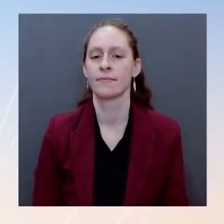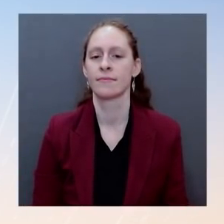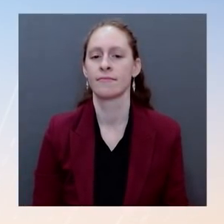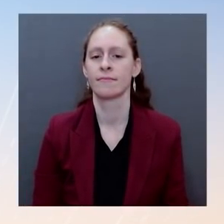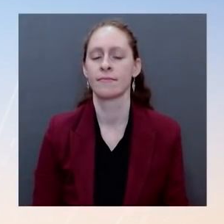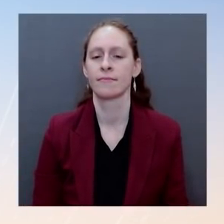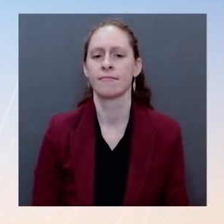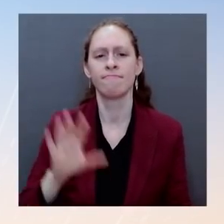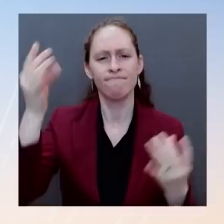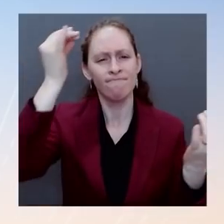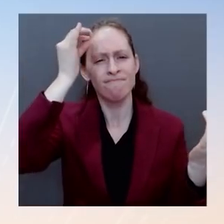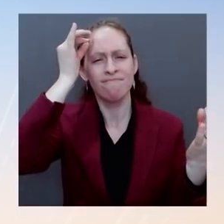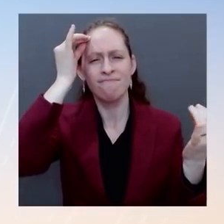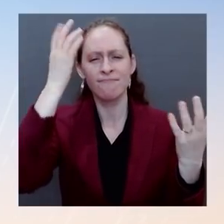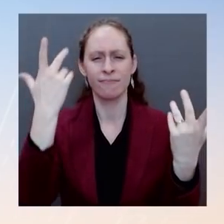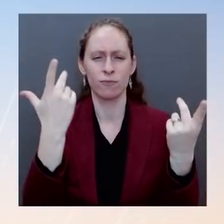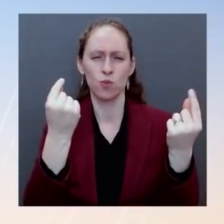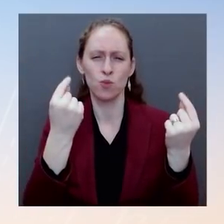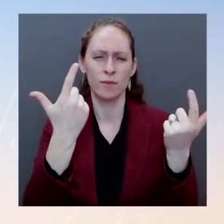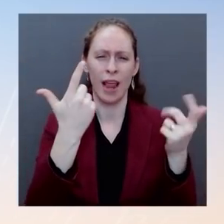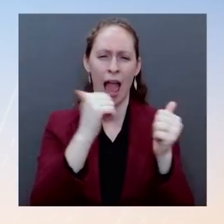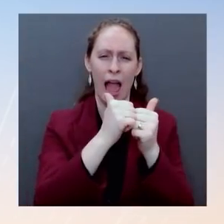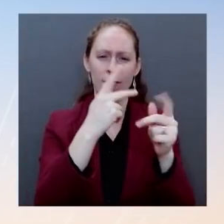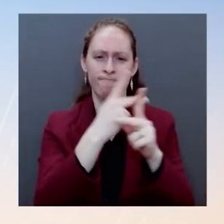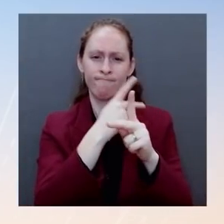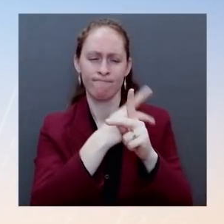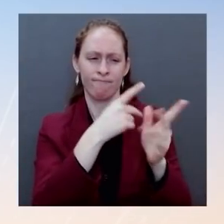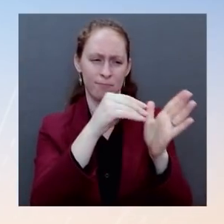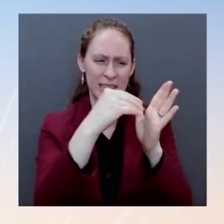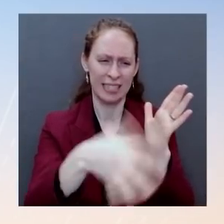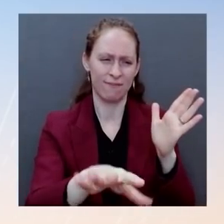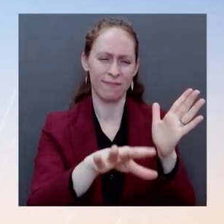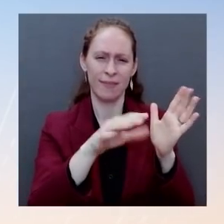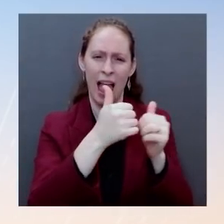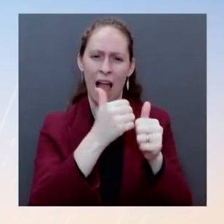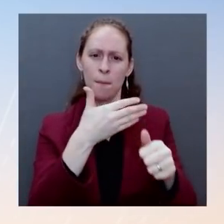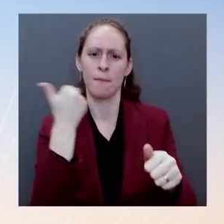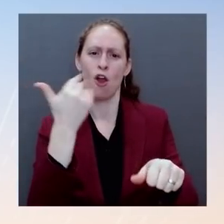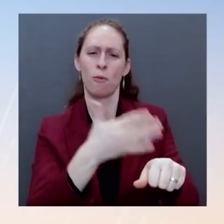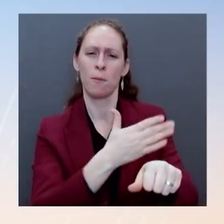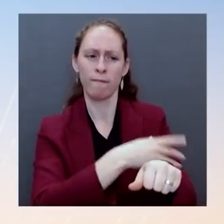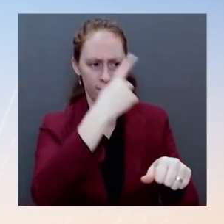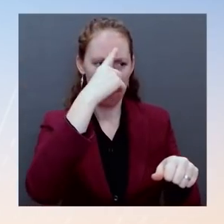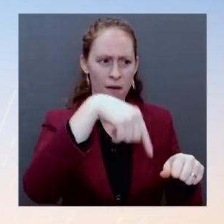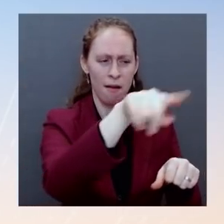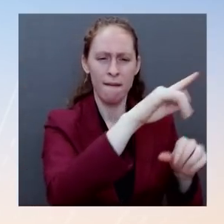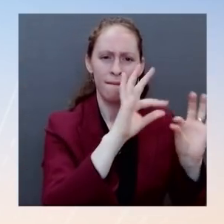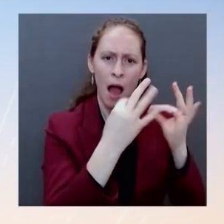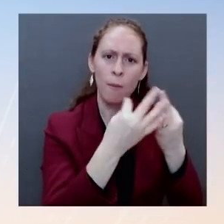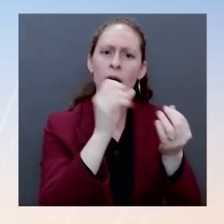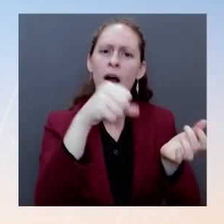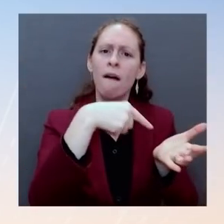in the premise that the right way to do this is to build on the economic successes that we have seen, not to abandon them.